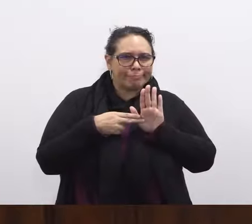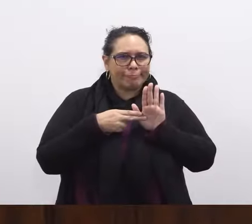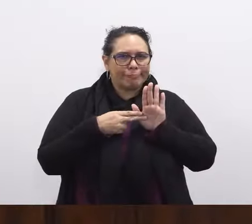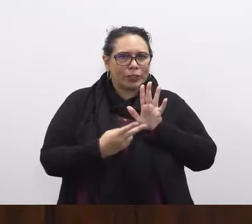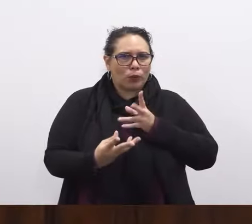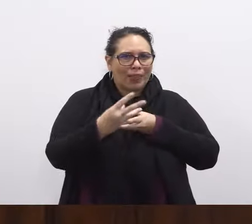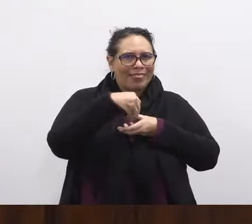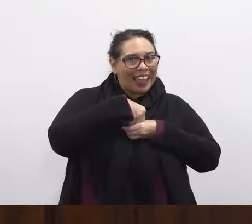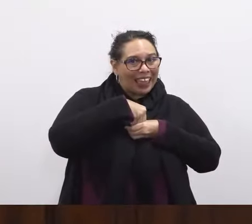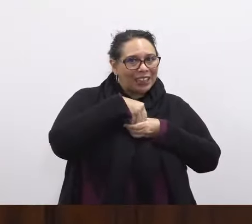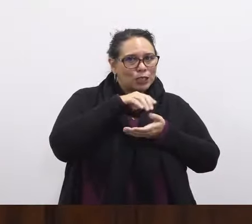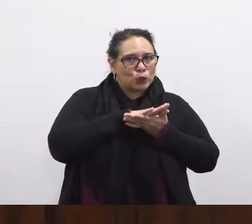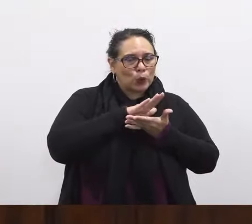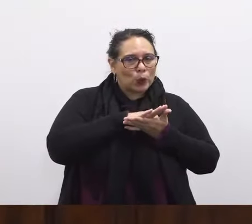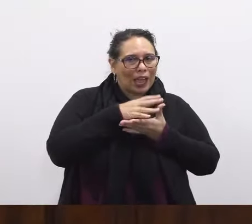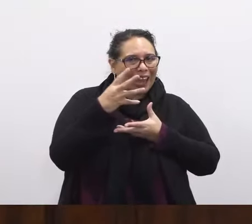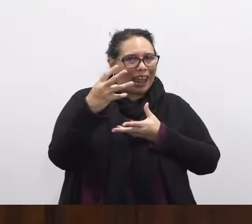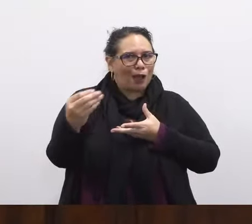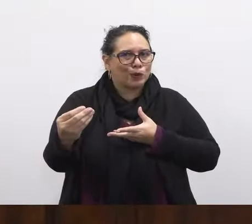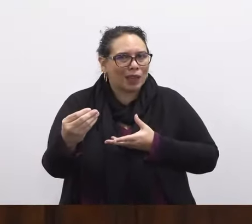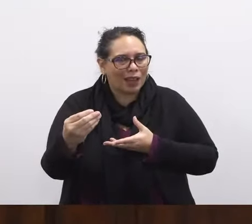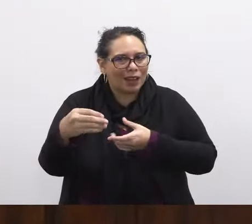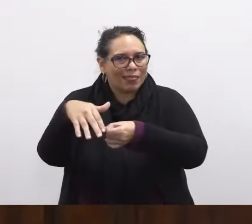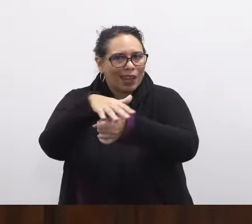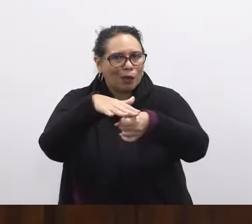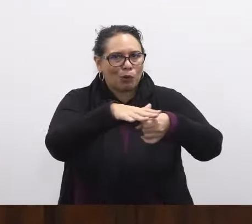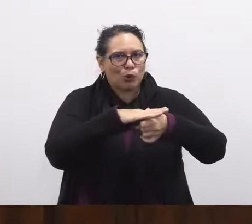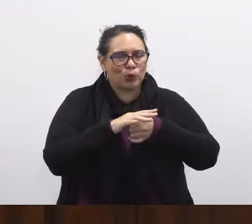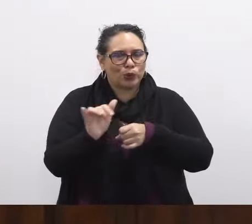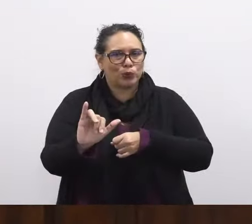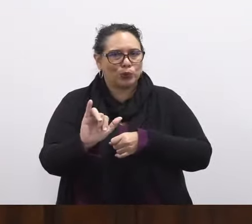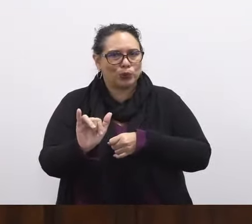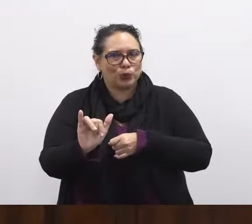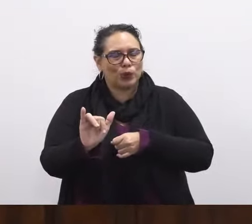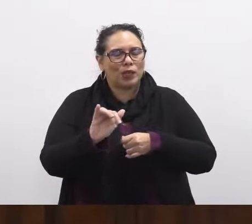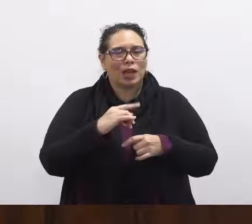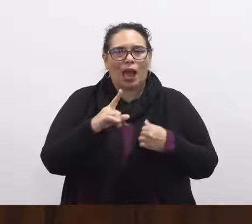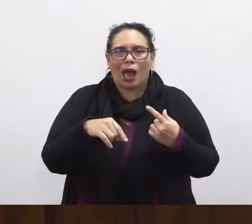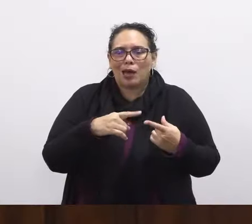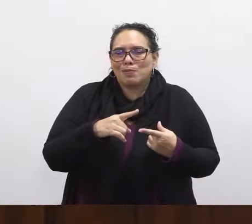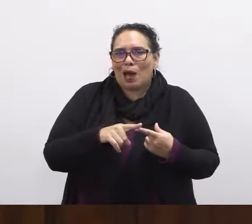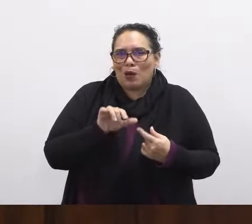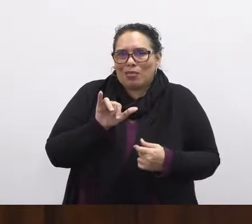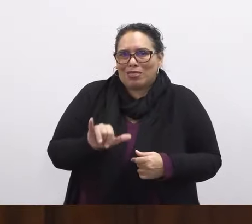but also from outside of that neighborhood, in those communities about what that school looks like